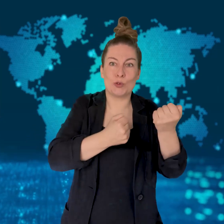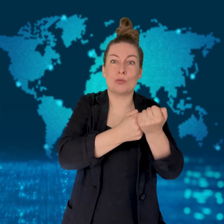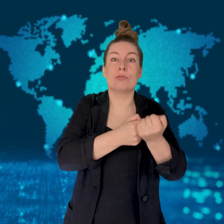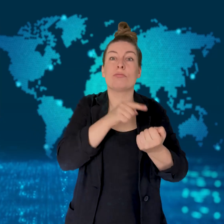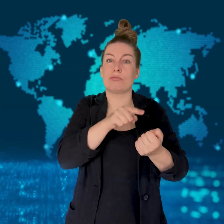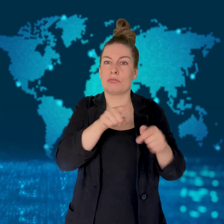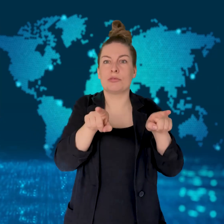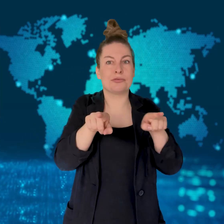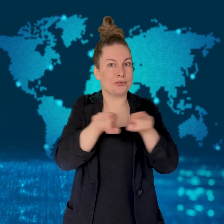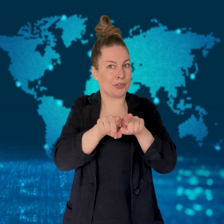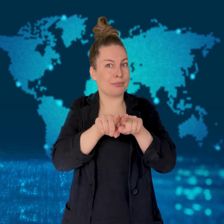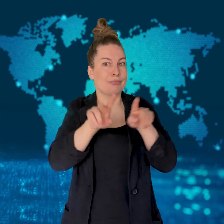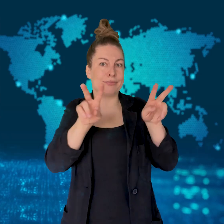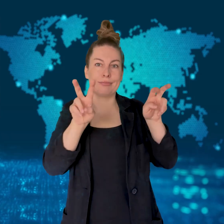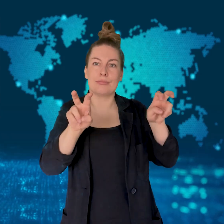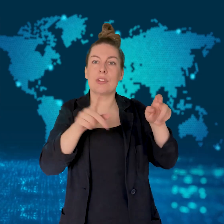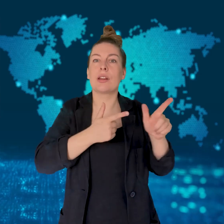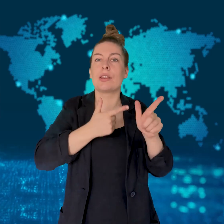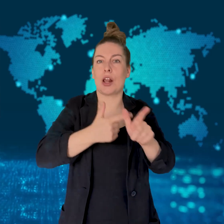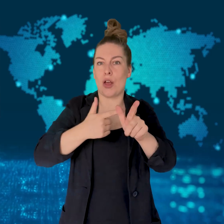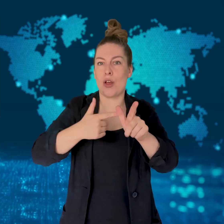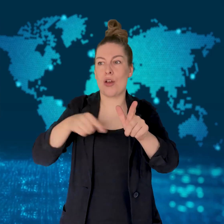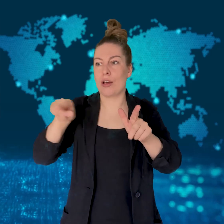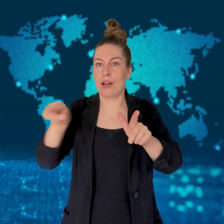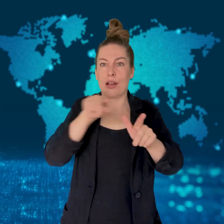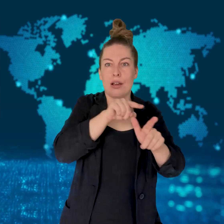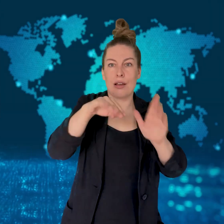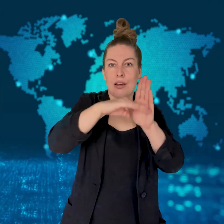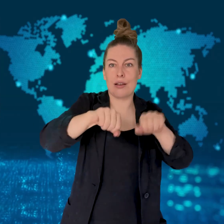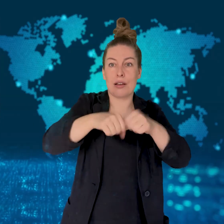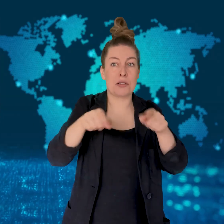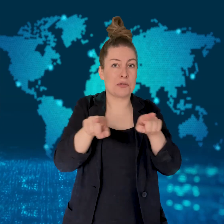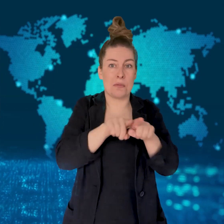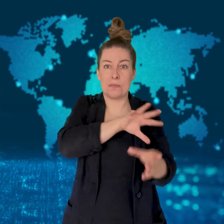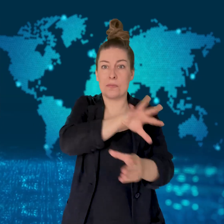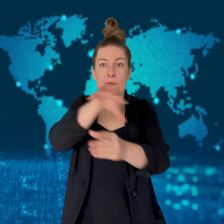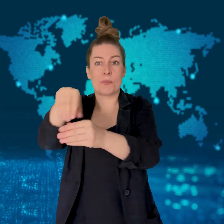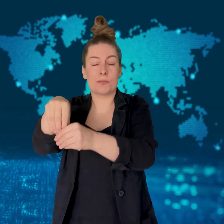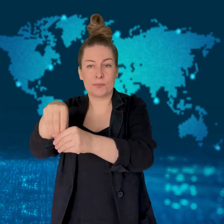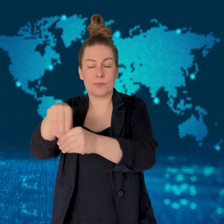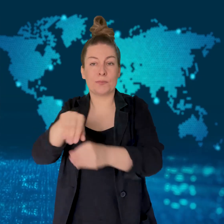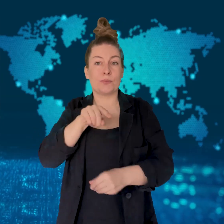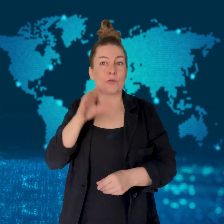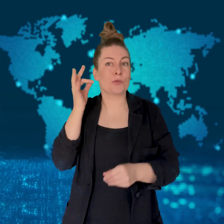and support for women's rights."